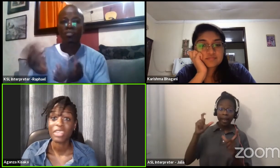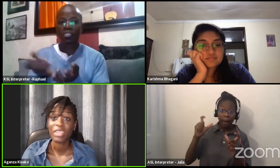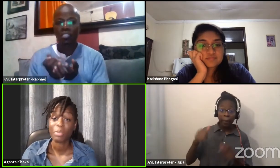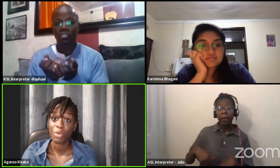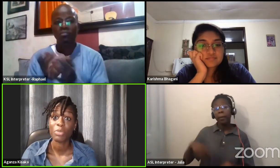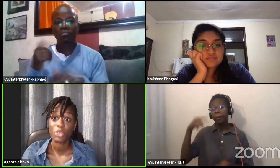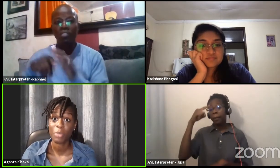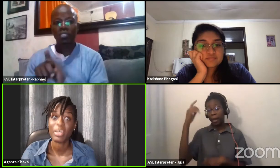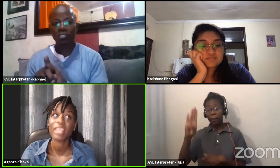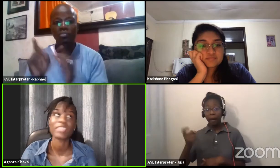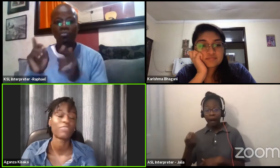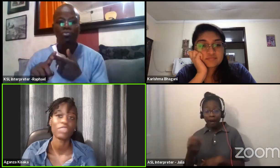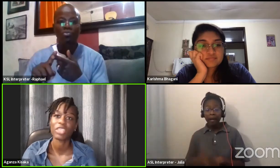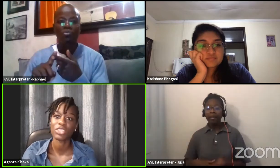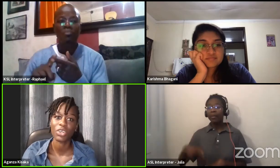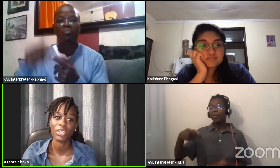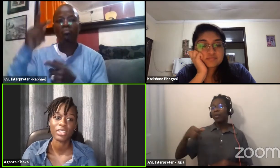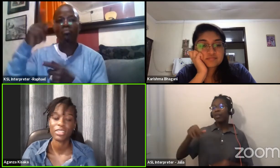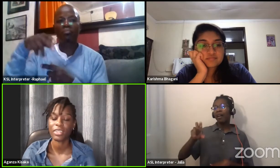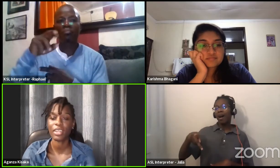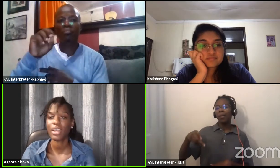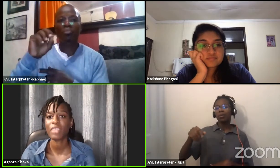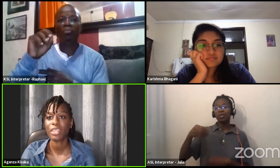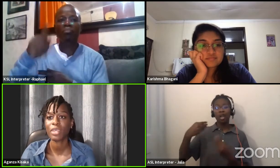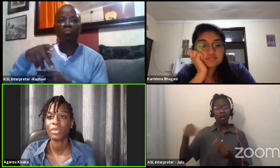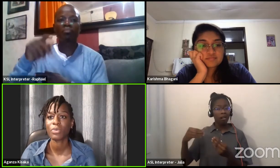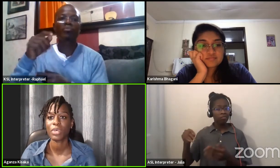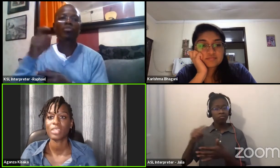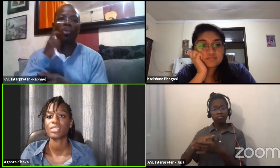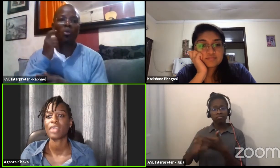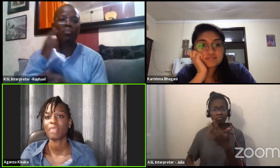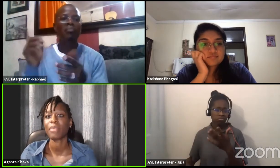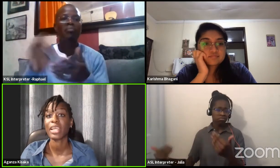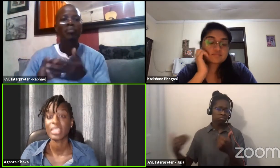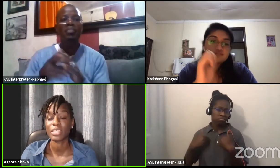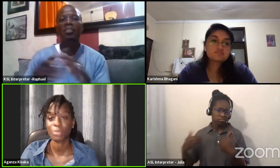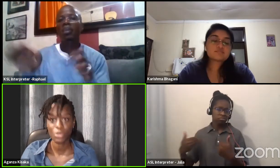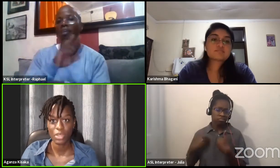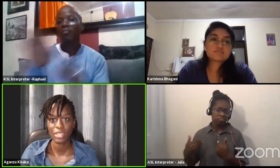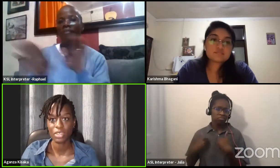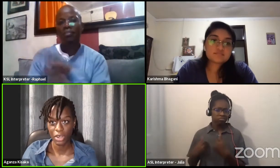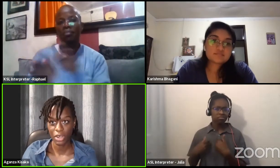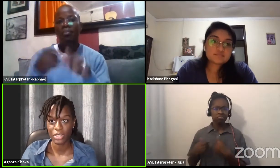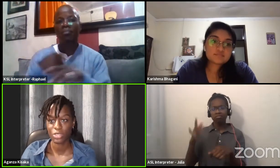There is a prop shop that is fully stocked, everything was at my disposal as an artist